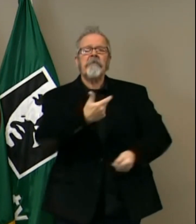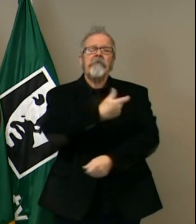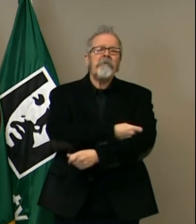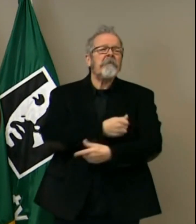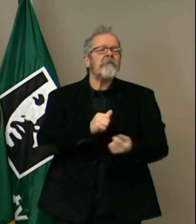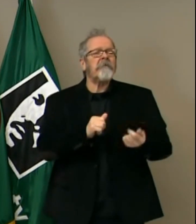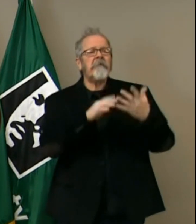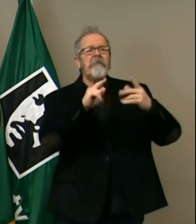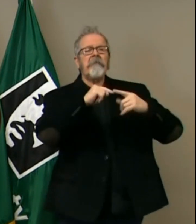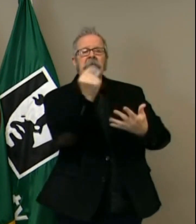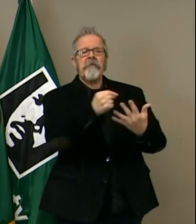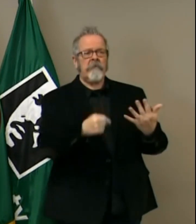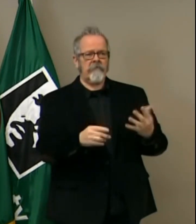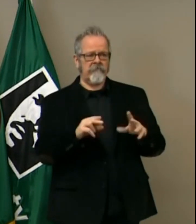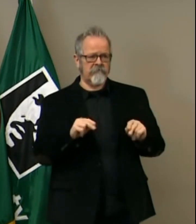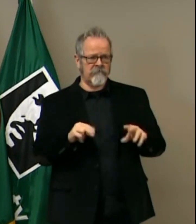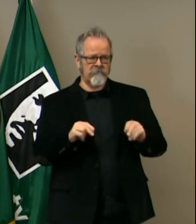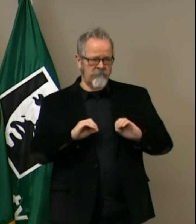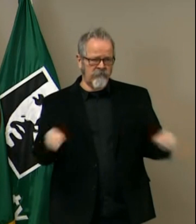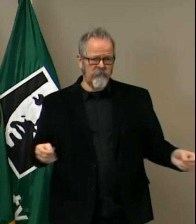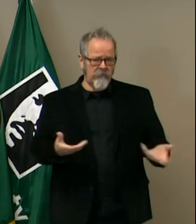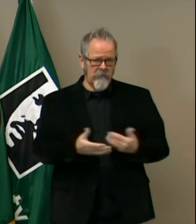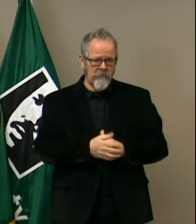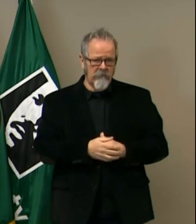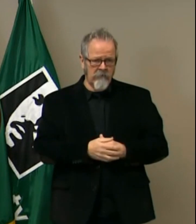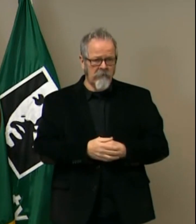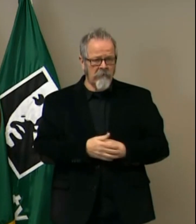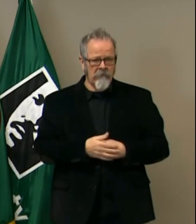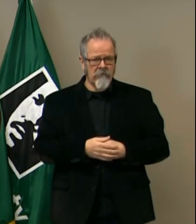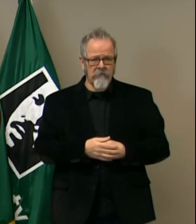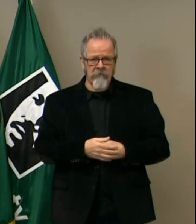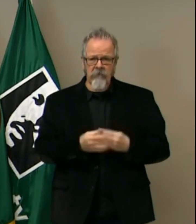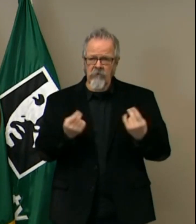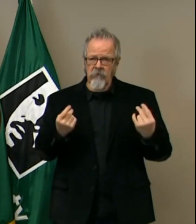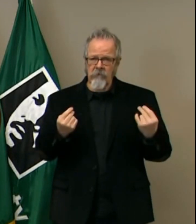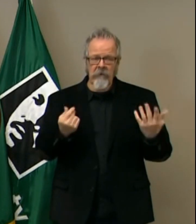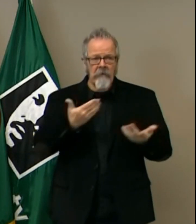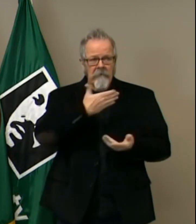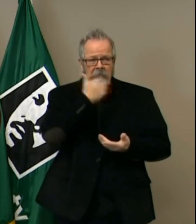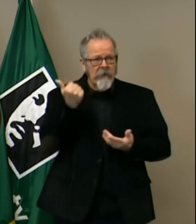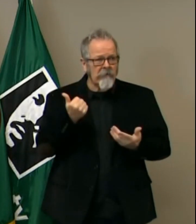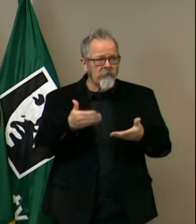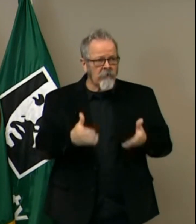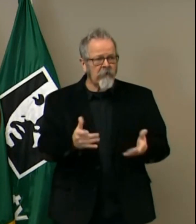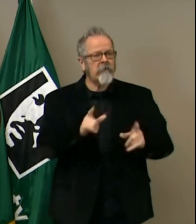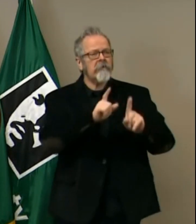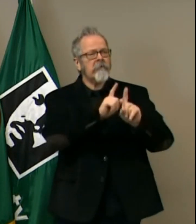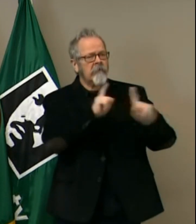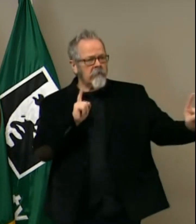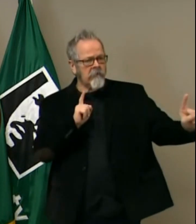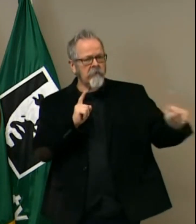ourselves from virtually everyone else in the state of Washington restaurants